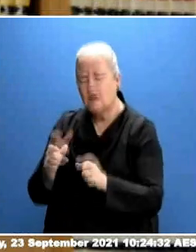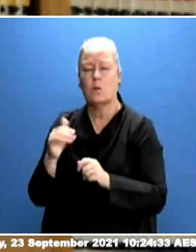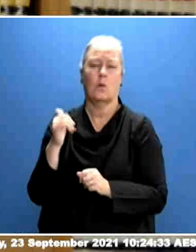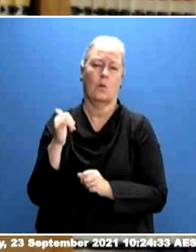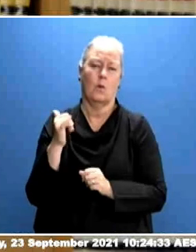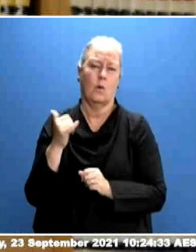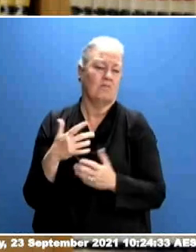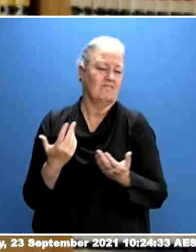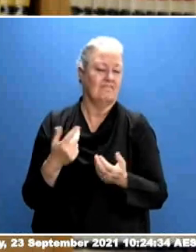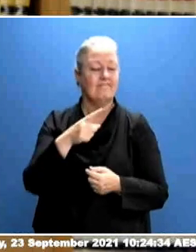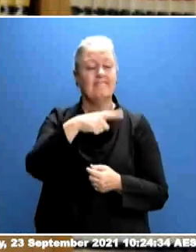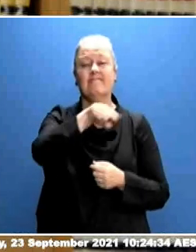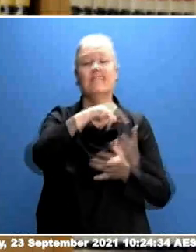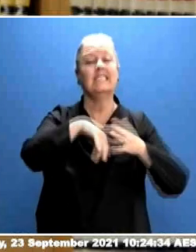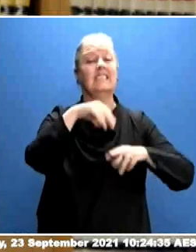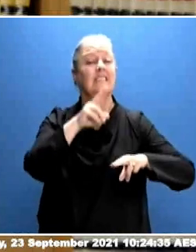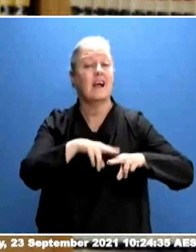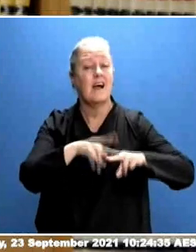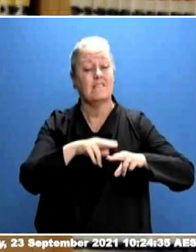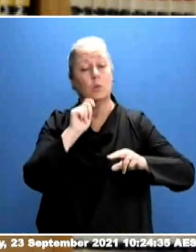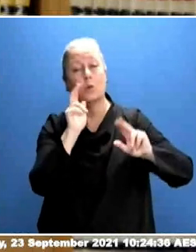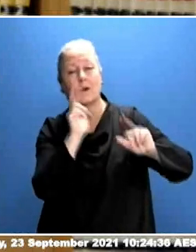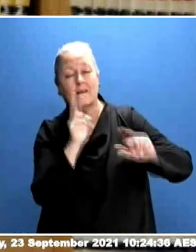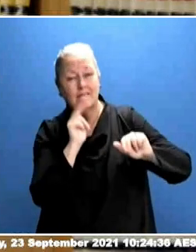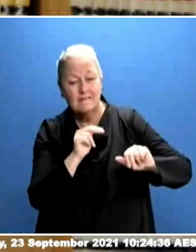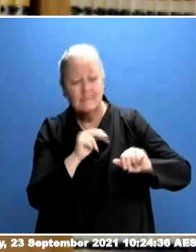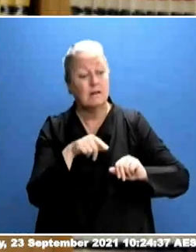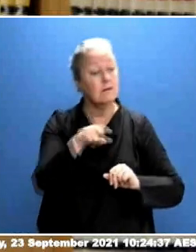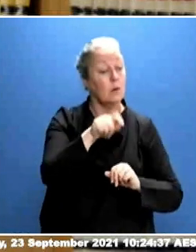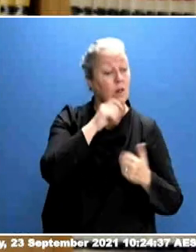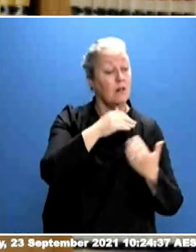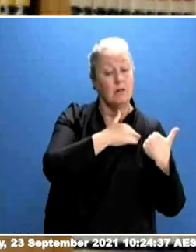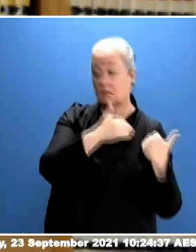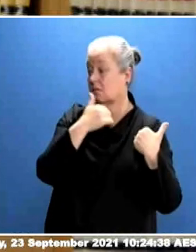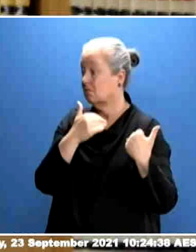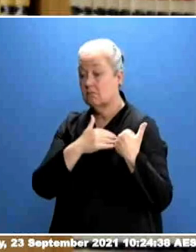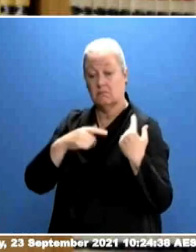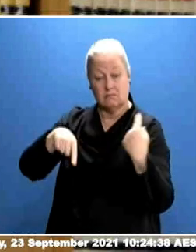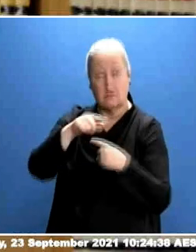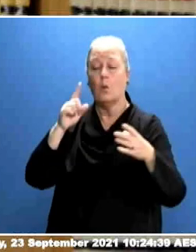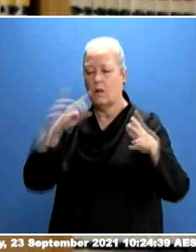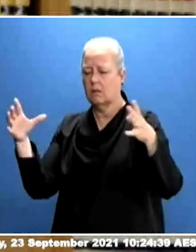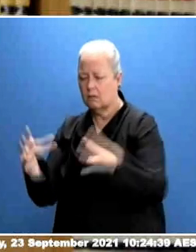who may also take on some responsibility in how we support that transition in the child's needs when they leave Secure Care.